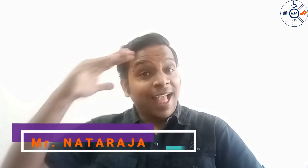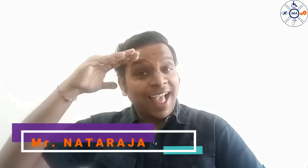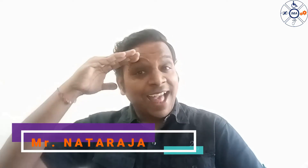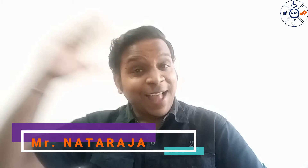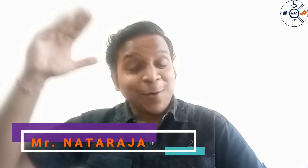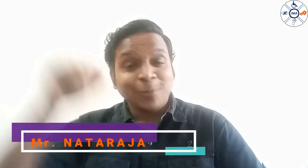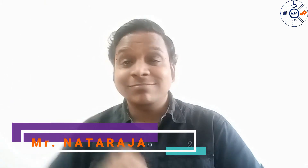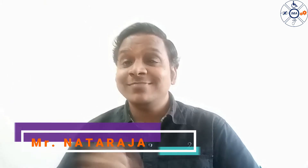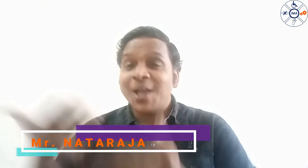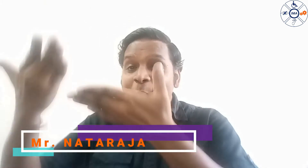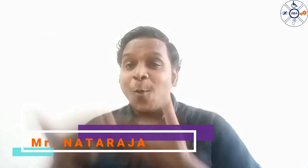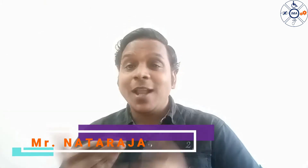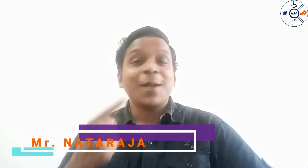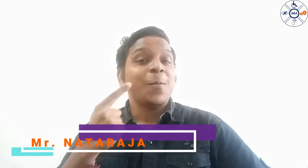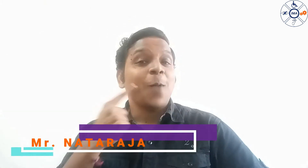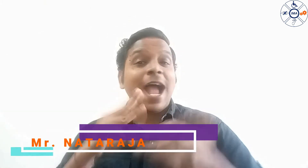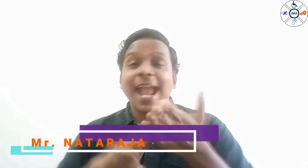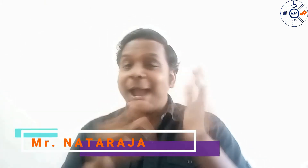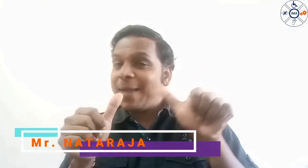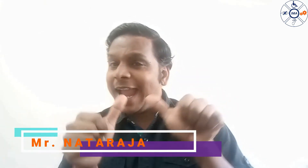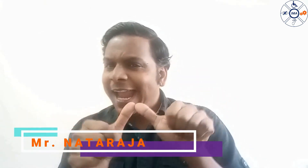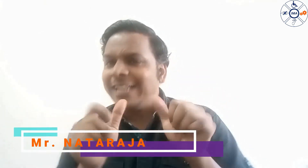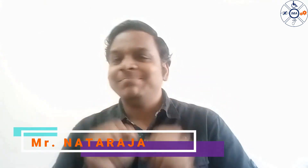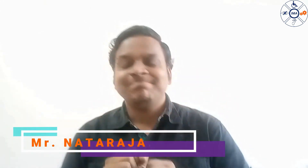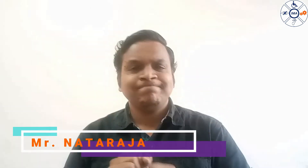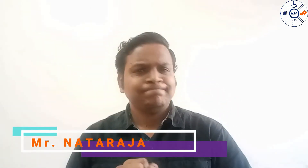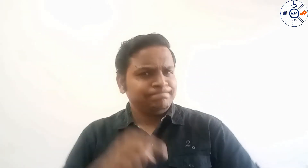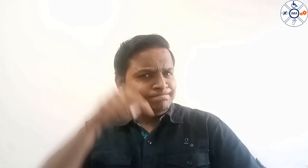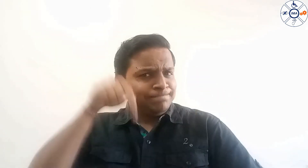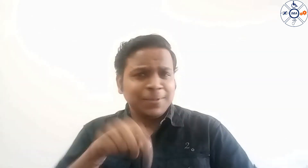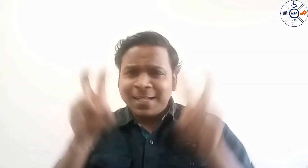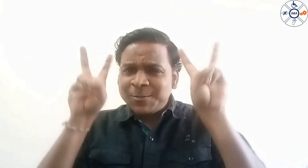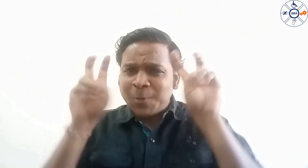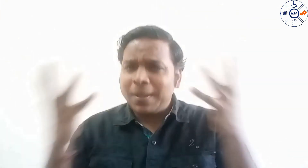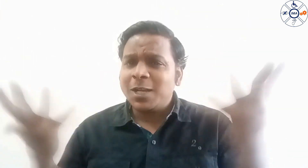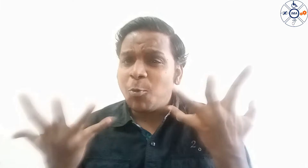Hello, Welcome to IMA Today's Topic,